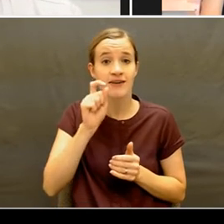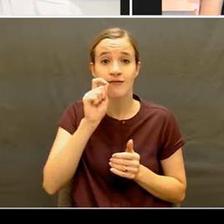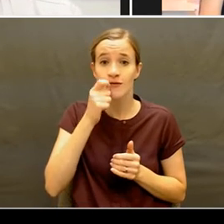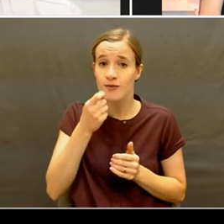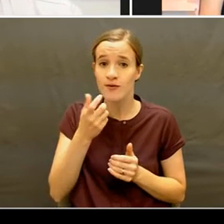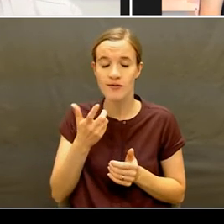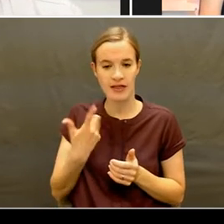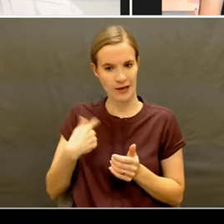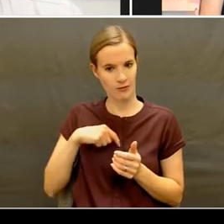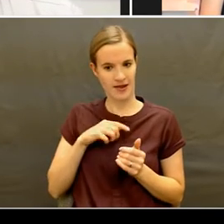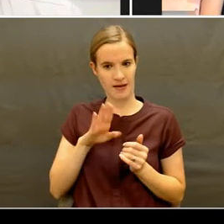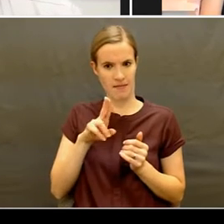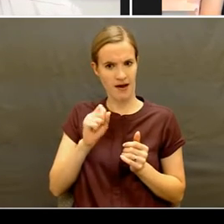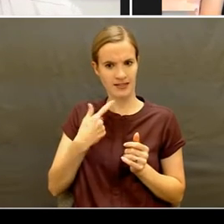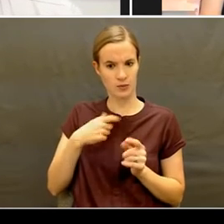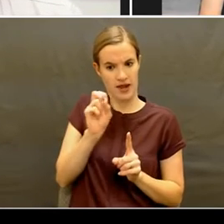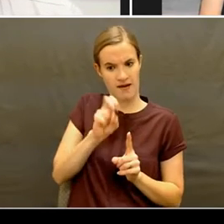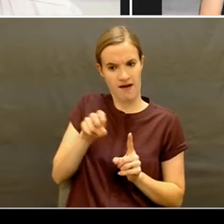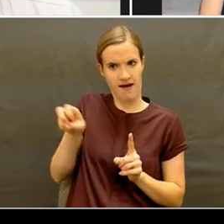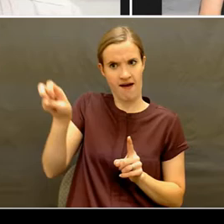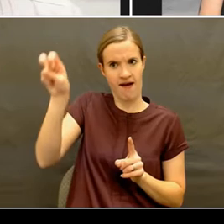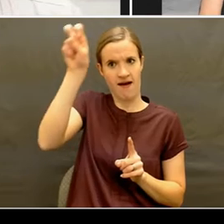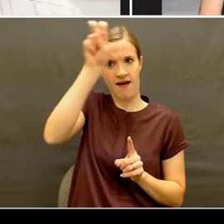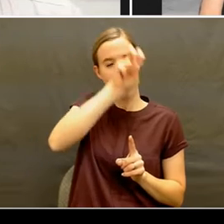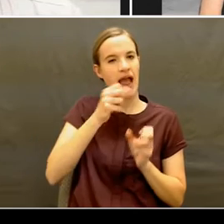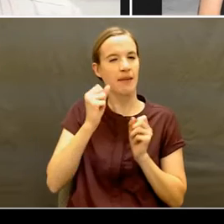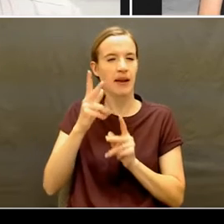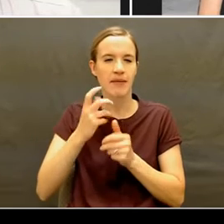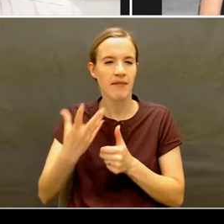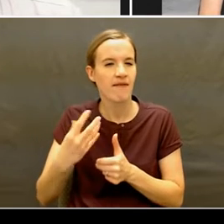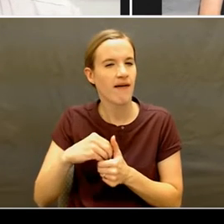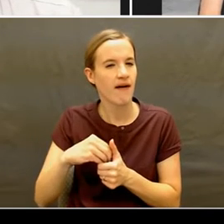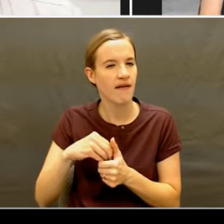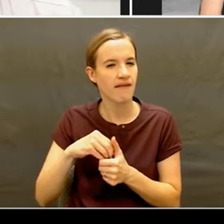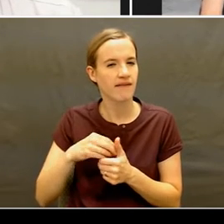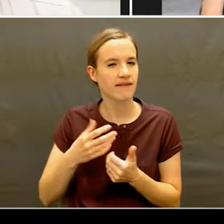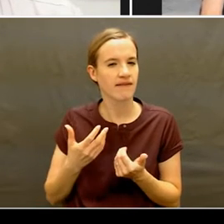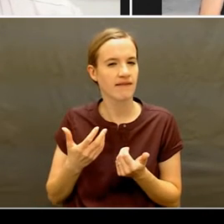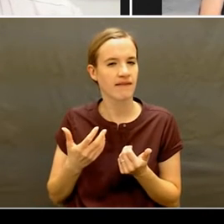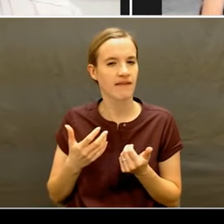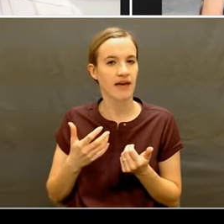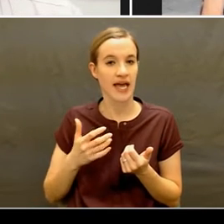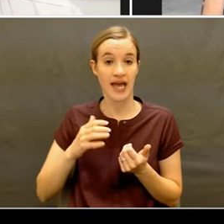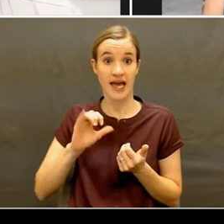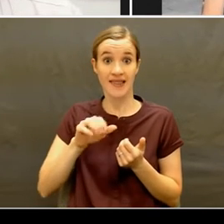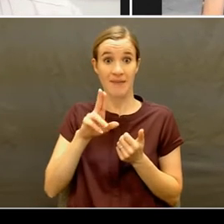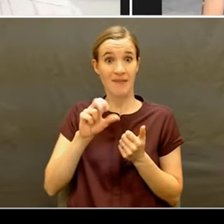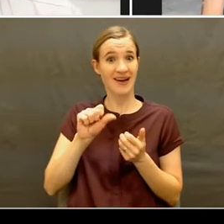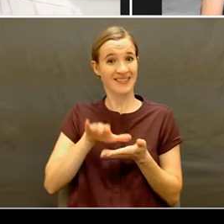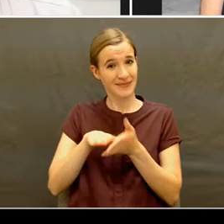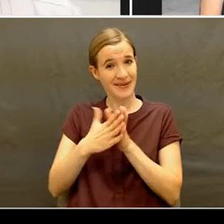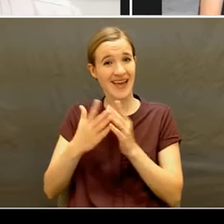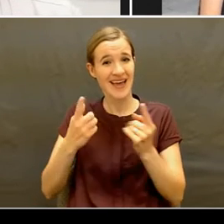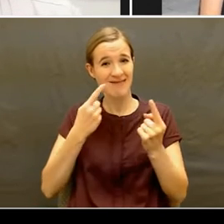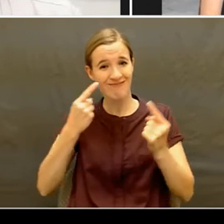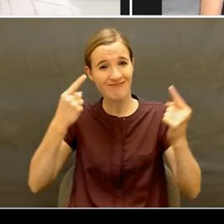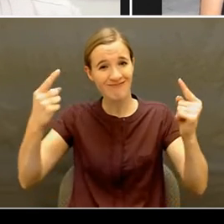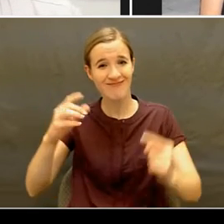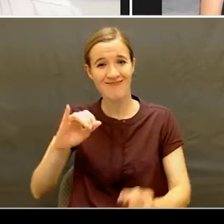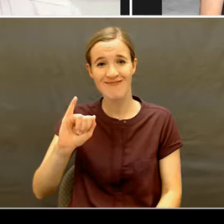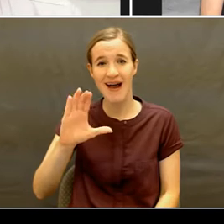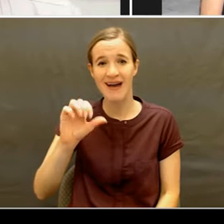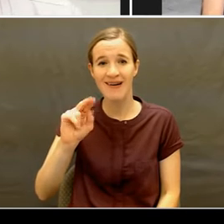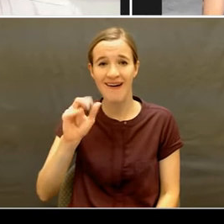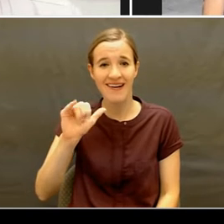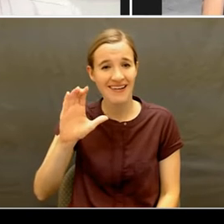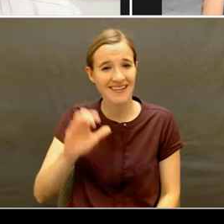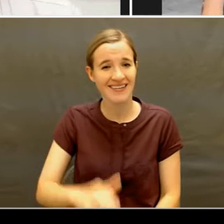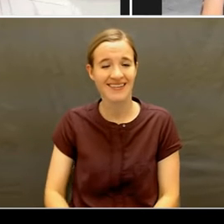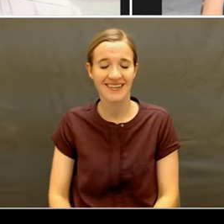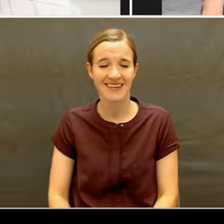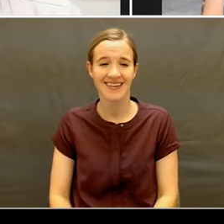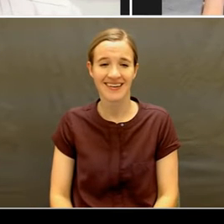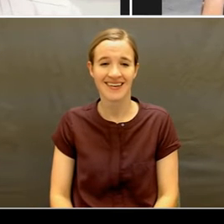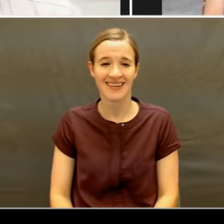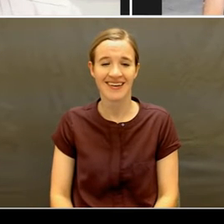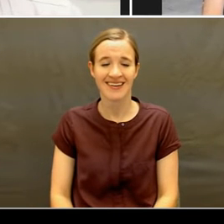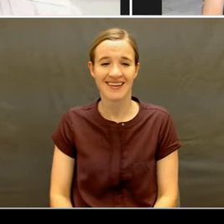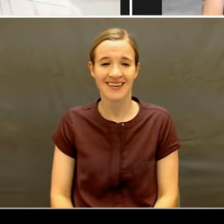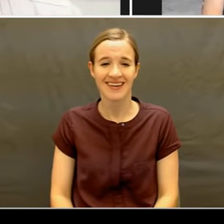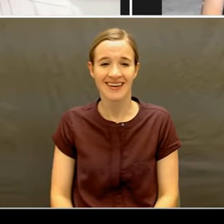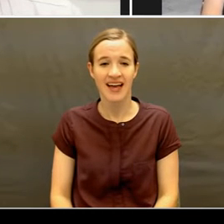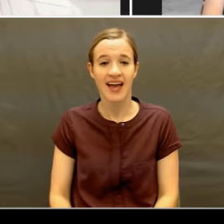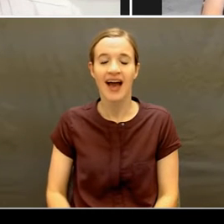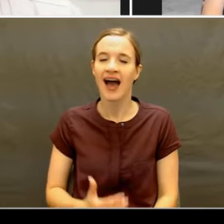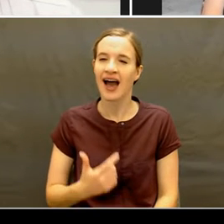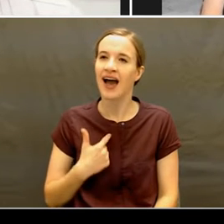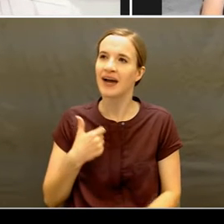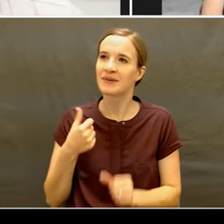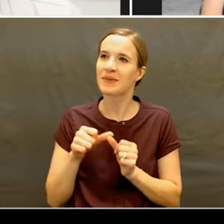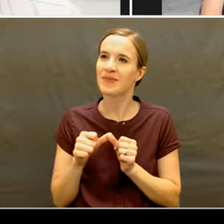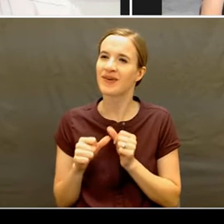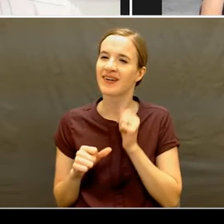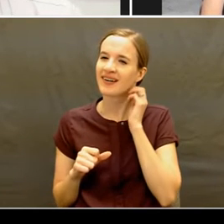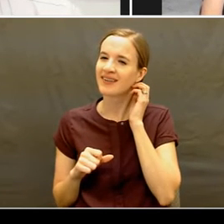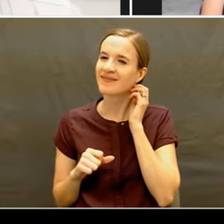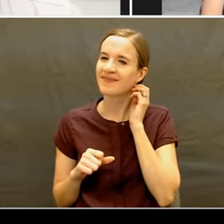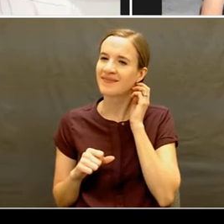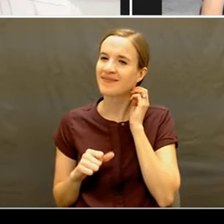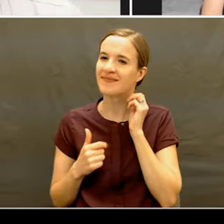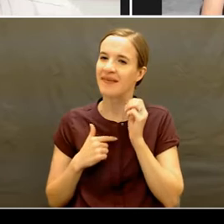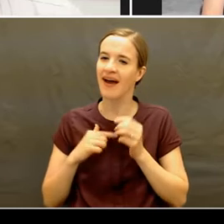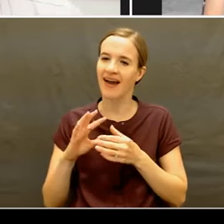and it became the bus became iconic, you know, I actually, I actually made a comment. I said, "Well